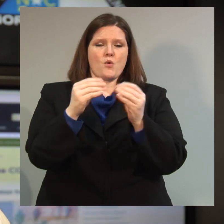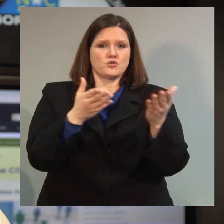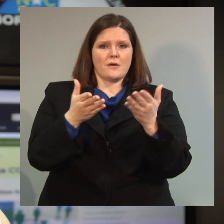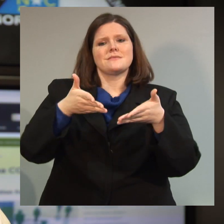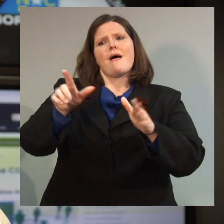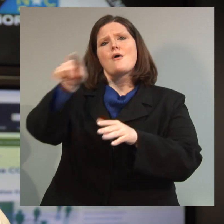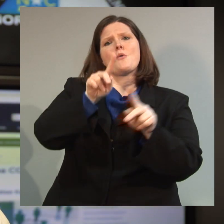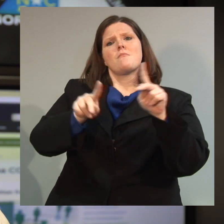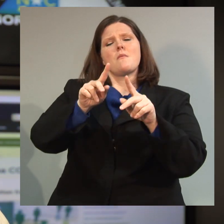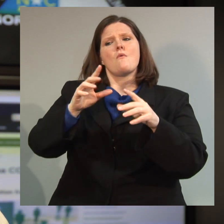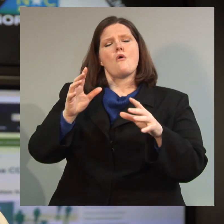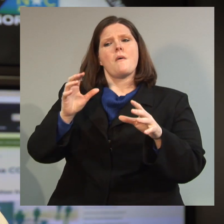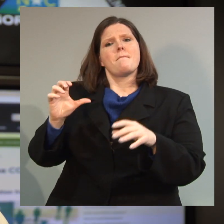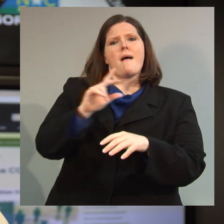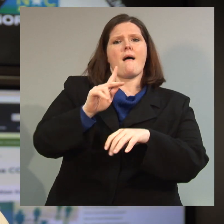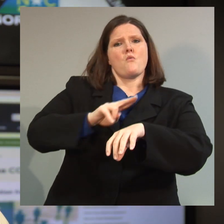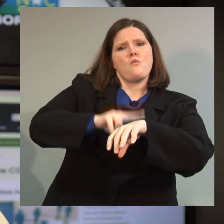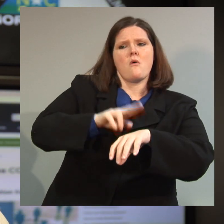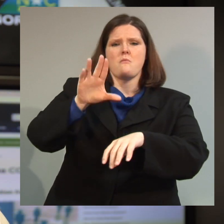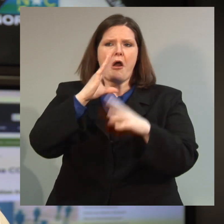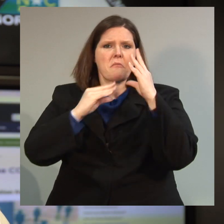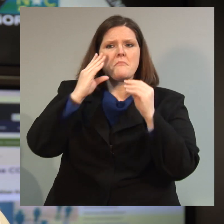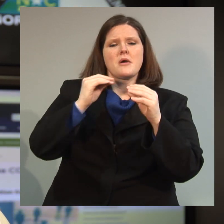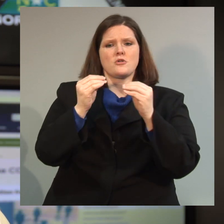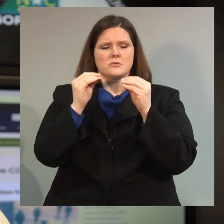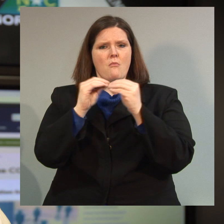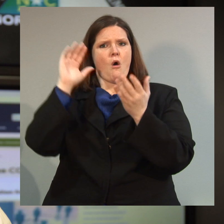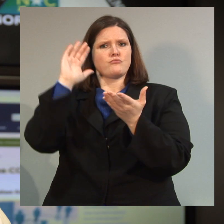their experience, get connected to resources, and build resiliency.